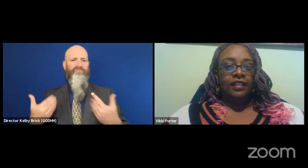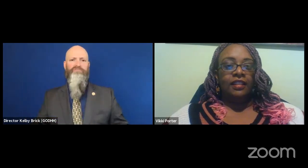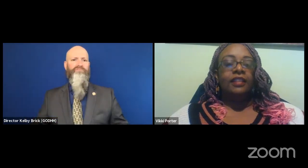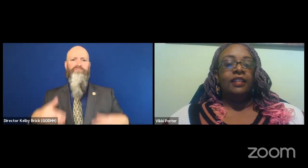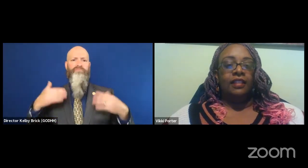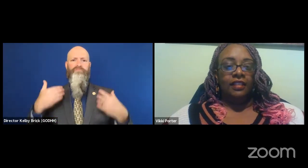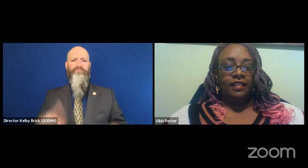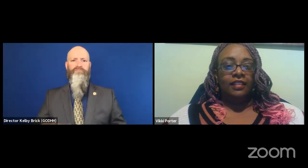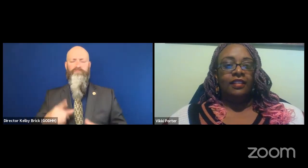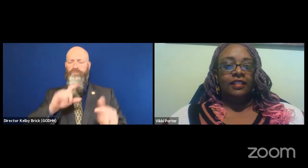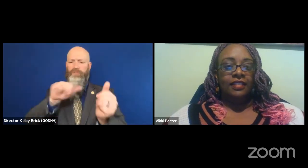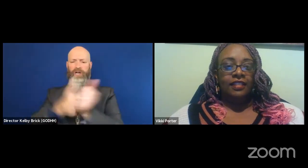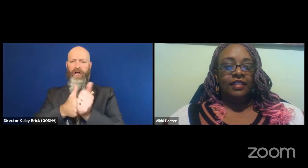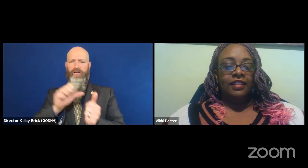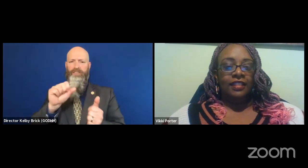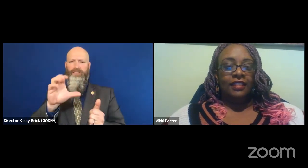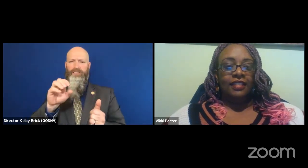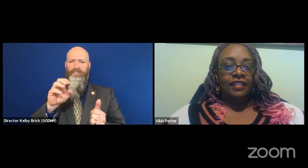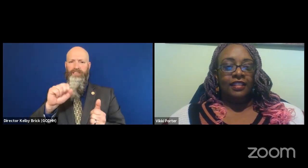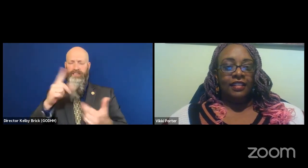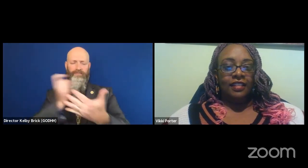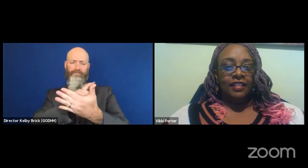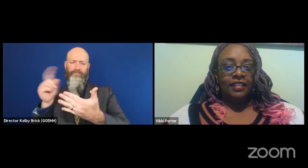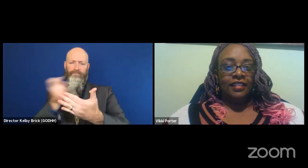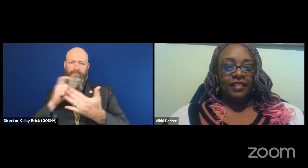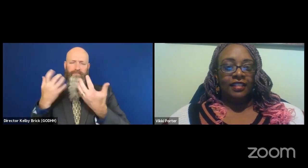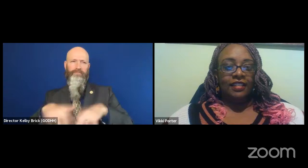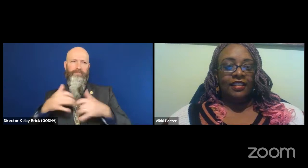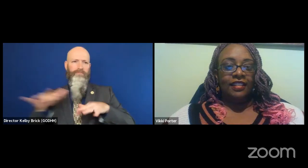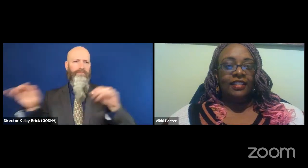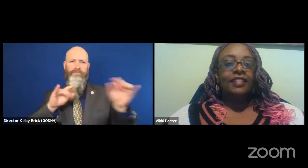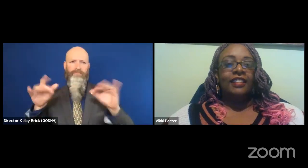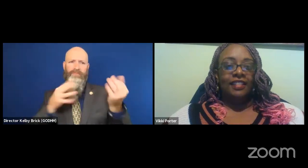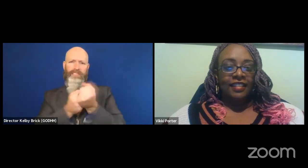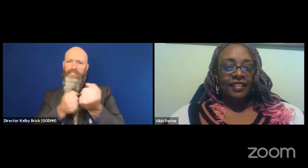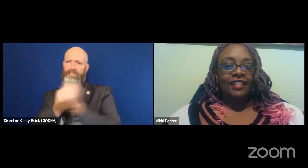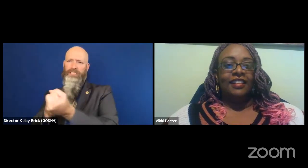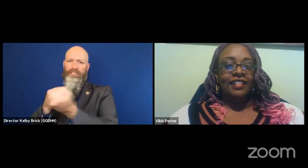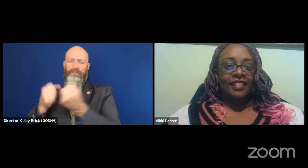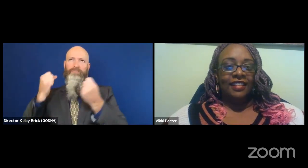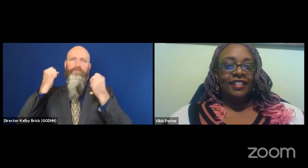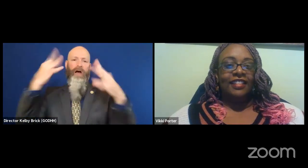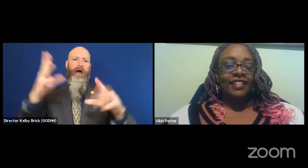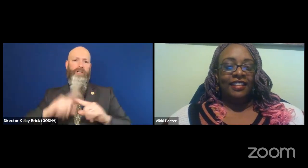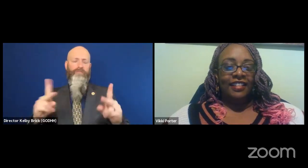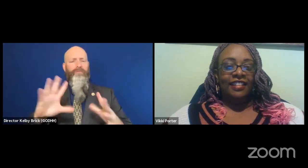we're accessible in all areas. You're invaluable. Behind the scenes, you're working tirelessly